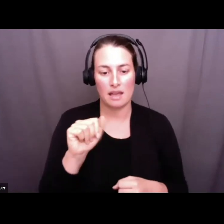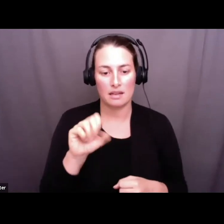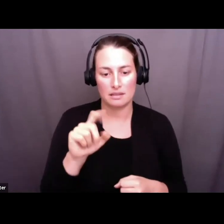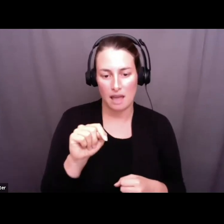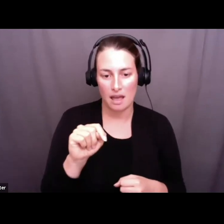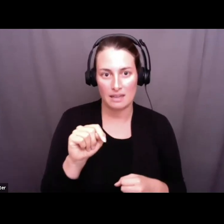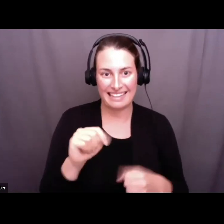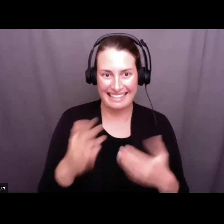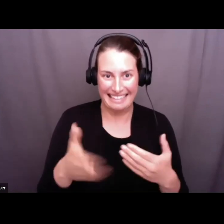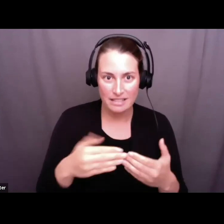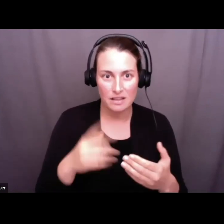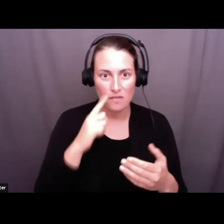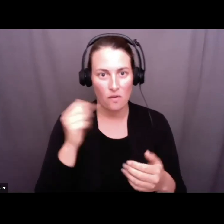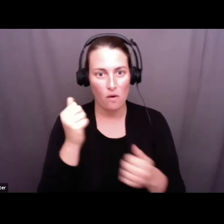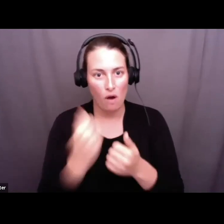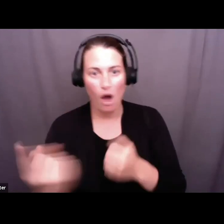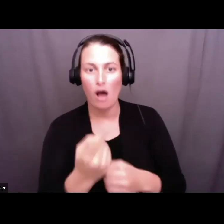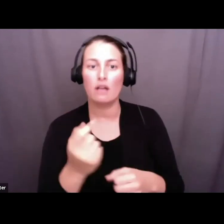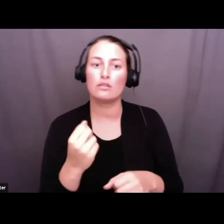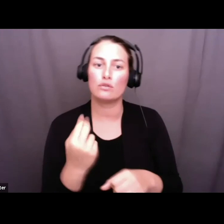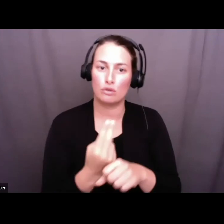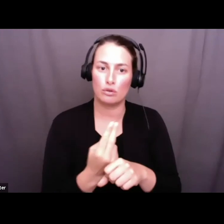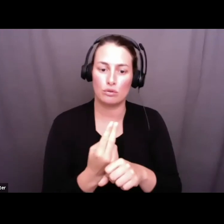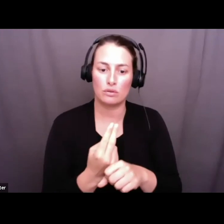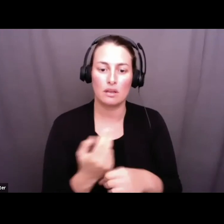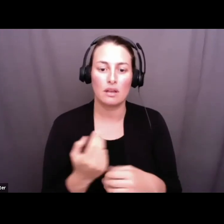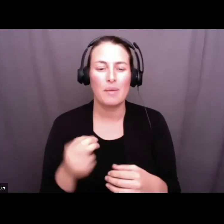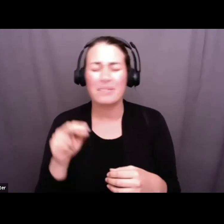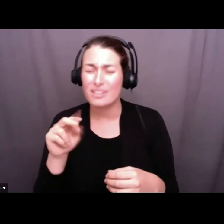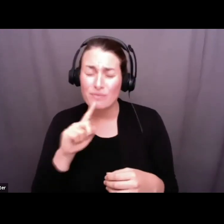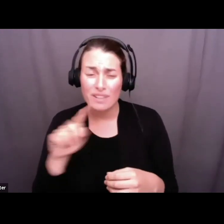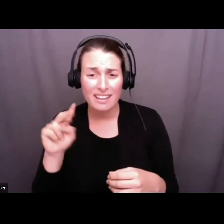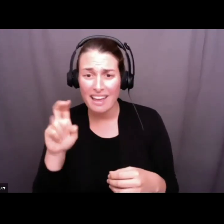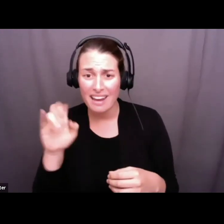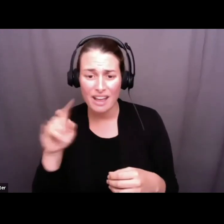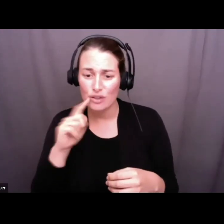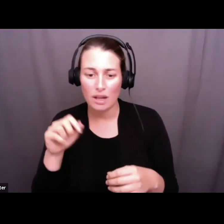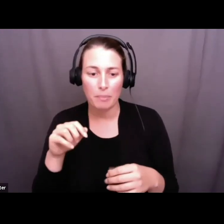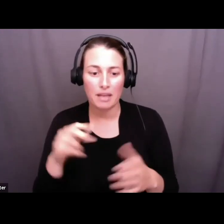times for the same study because people don’t release their data sets, or they’re in an